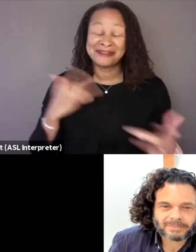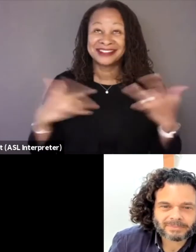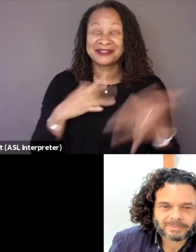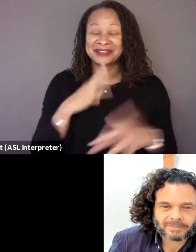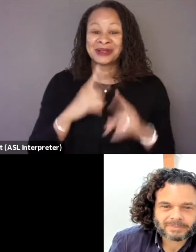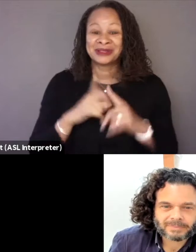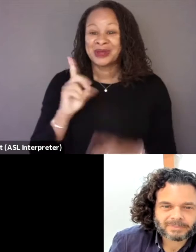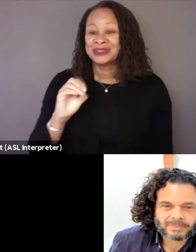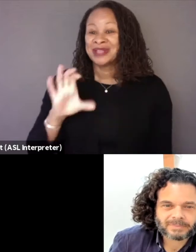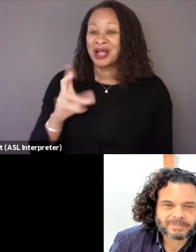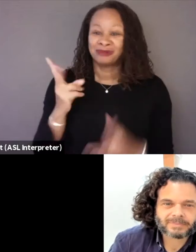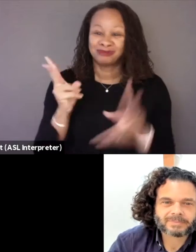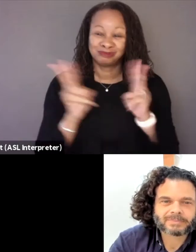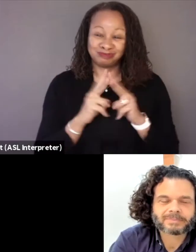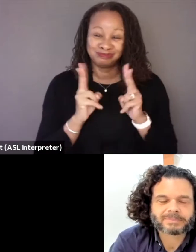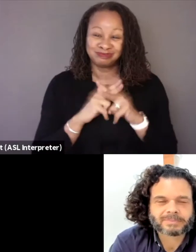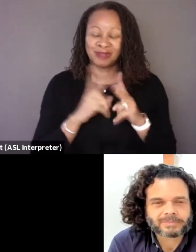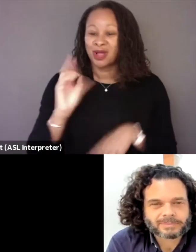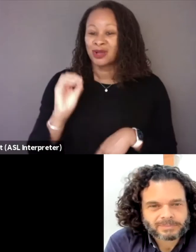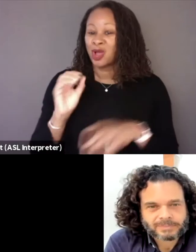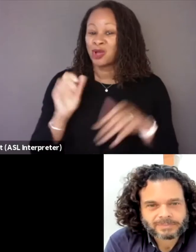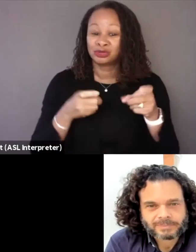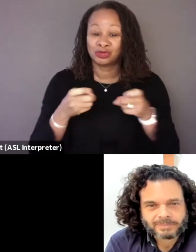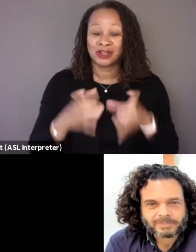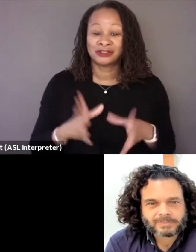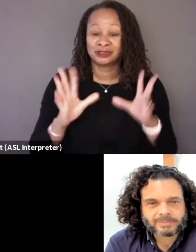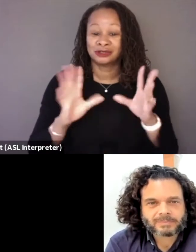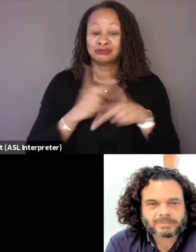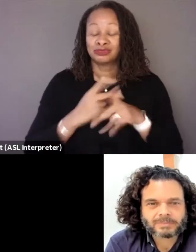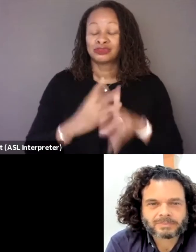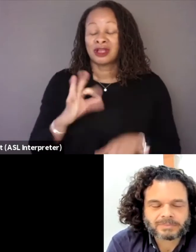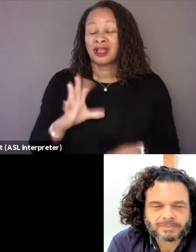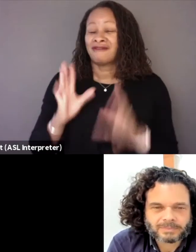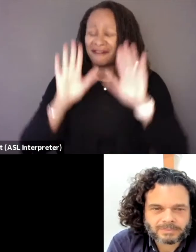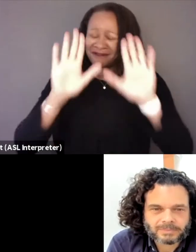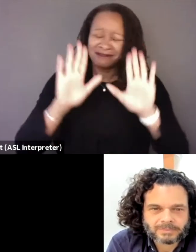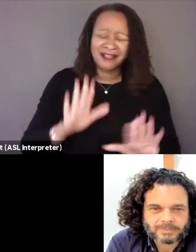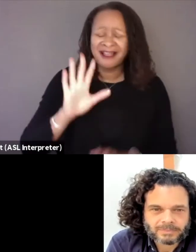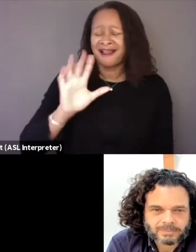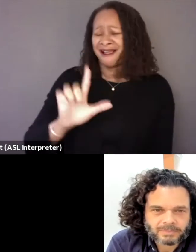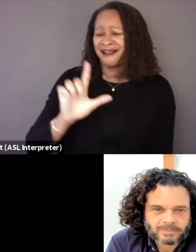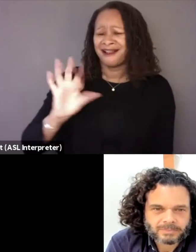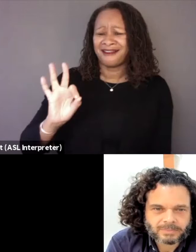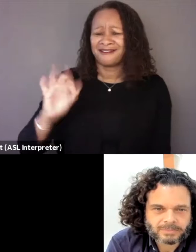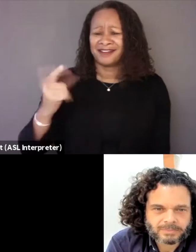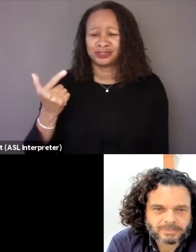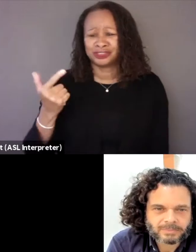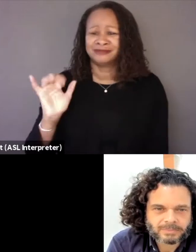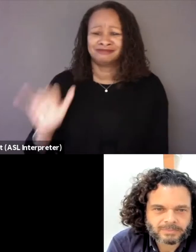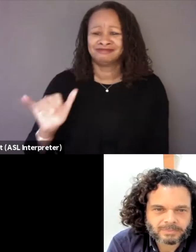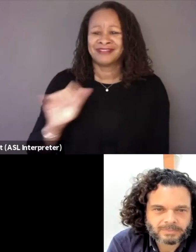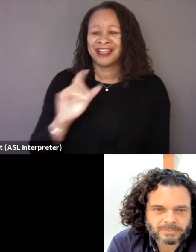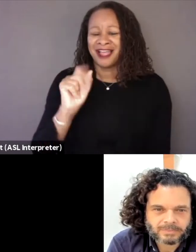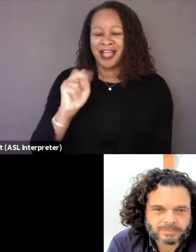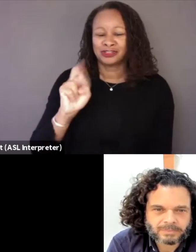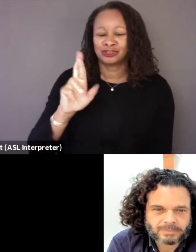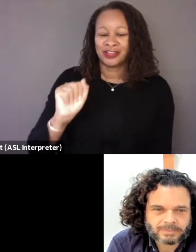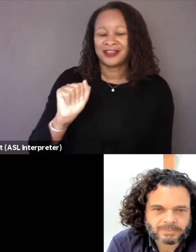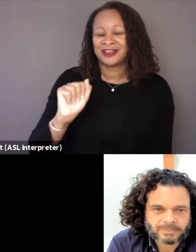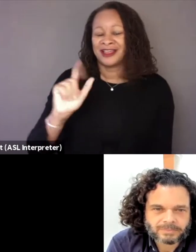duo, the co-directors producers of the fantastic LFG. That is Andrea Nix Fine and Sean Fine.